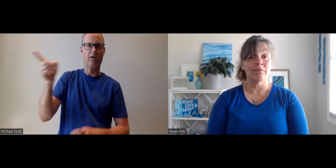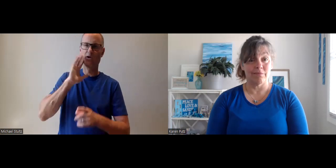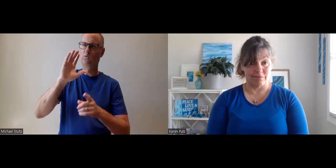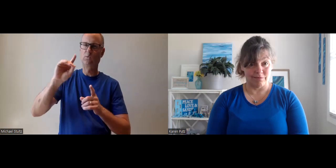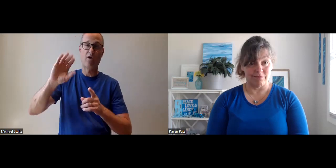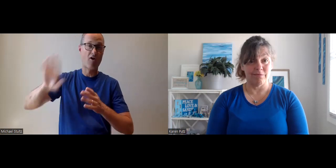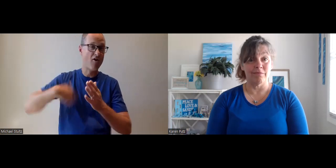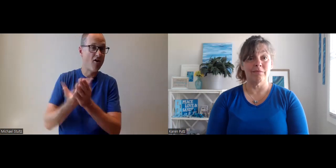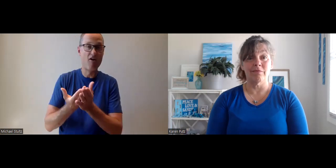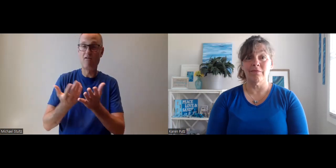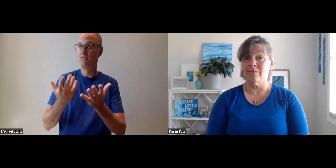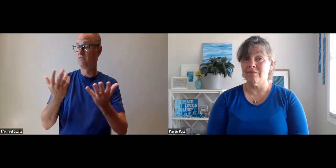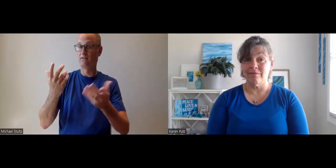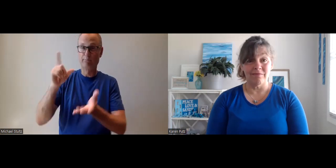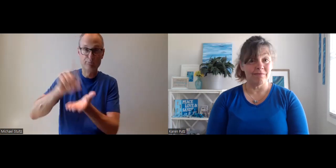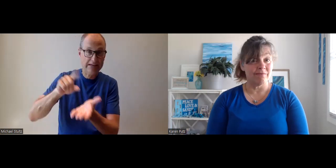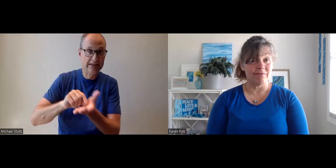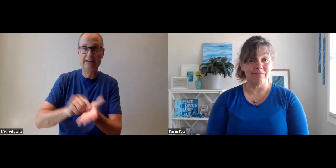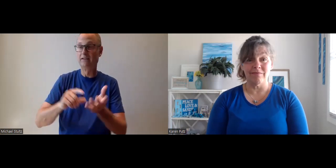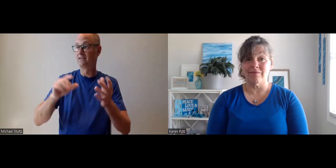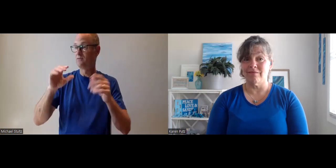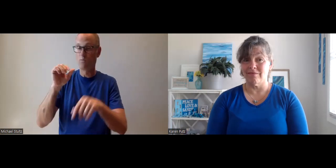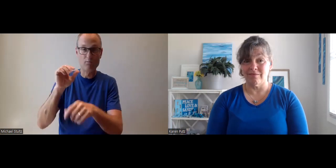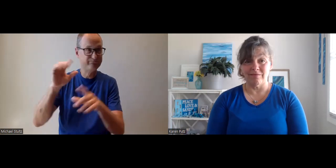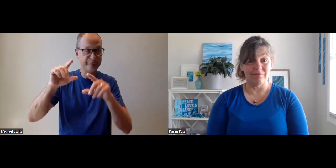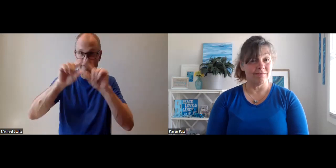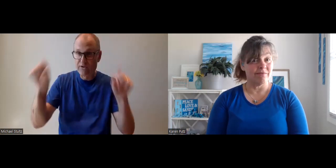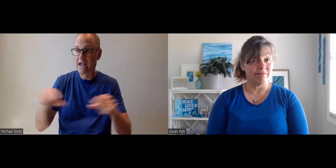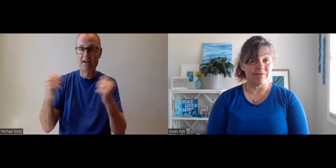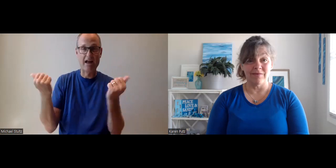Yeah. I would take pictures. Oh, at my website,